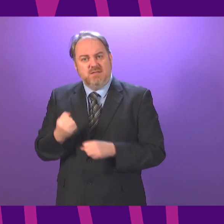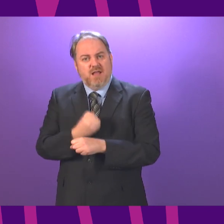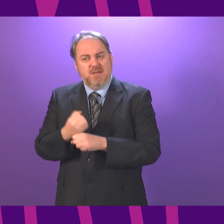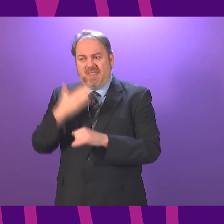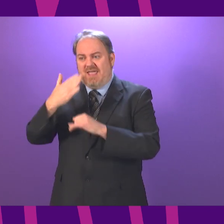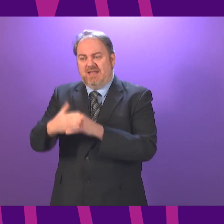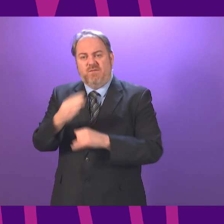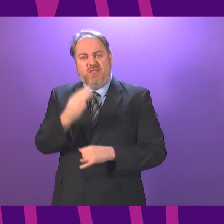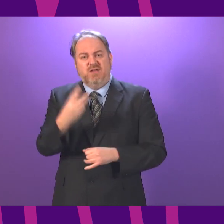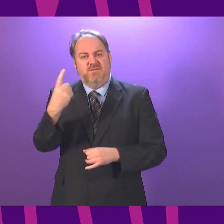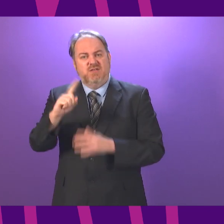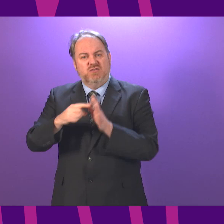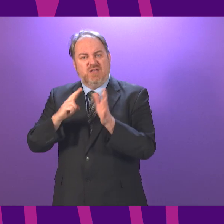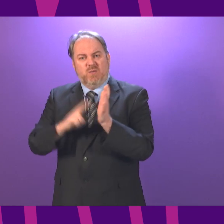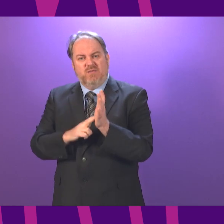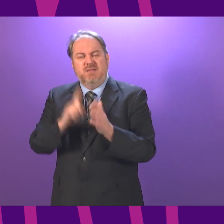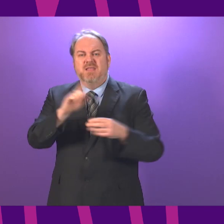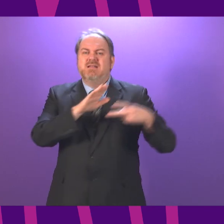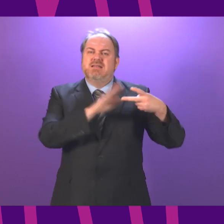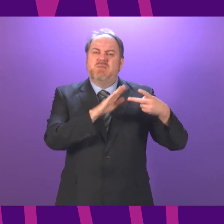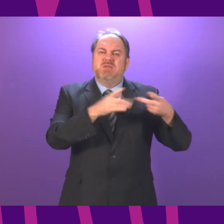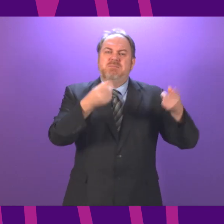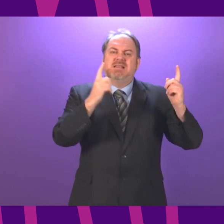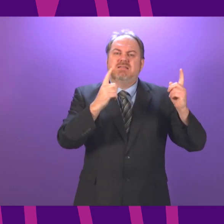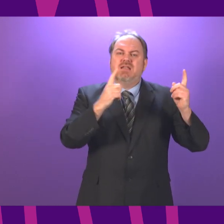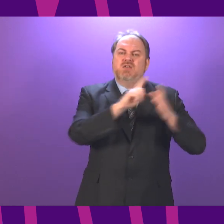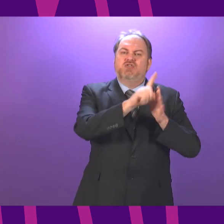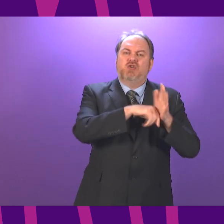This morning, the Deputy First Minister, John Swinney, rowed back on that statement. He said: